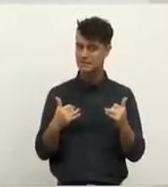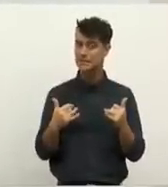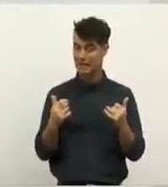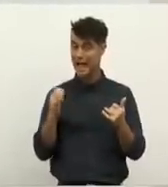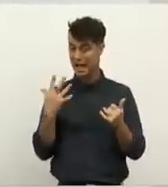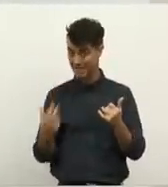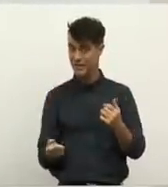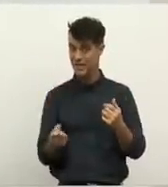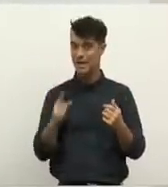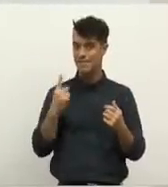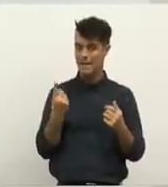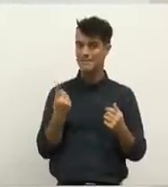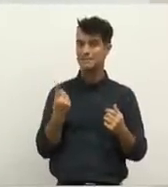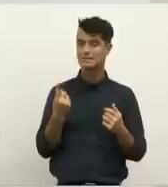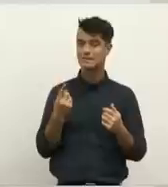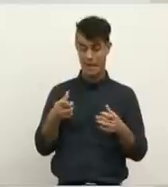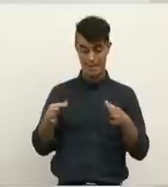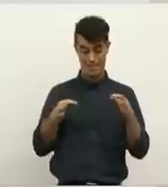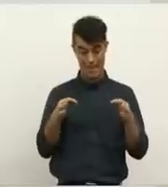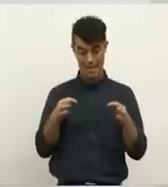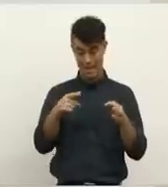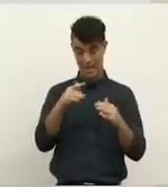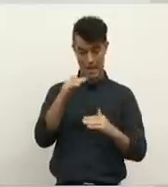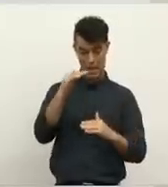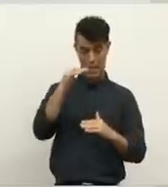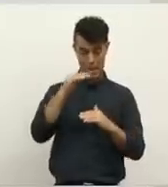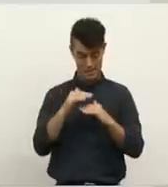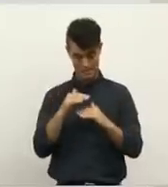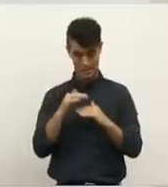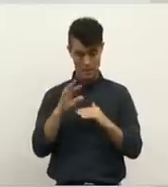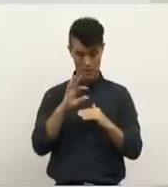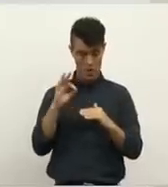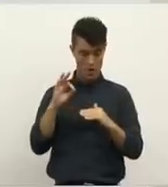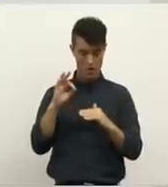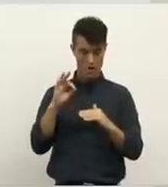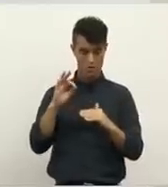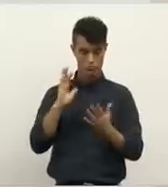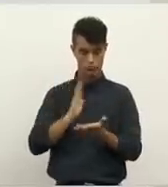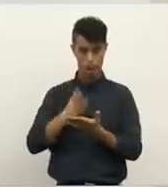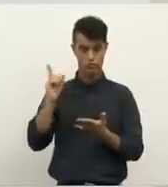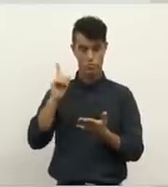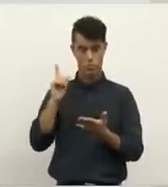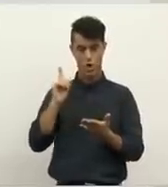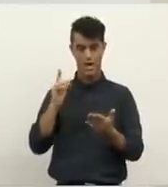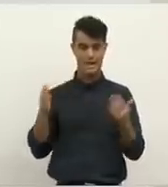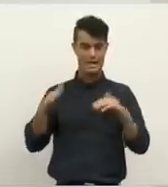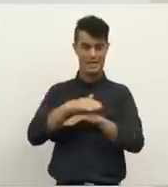but is allocated less in the plan, cover the full cost of the requested AT,